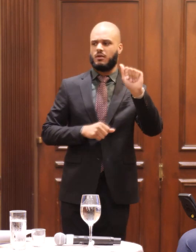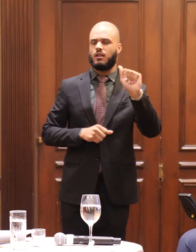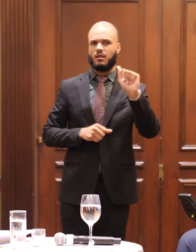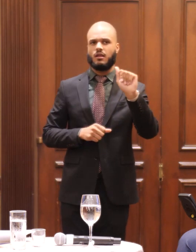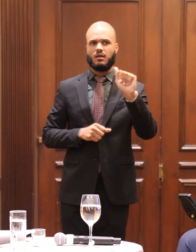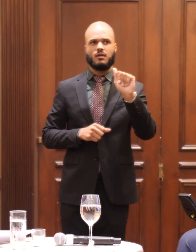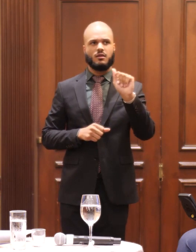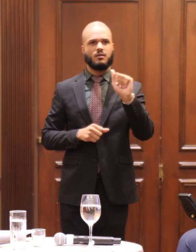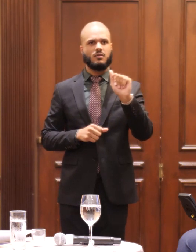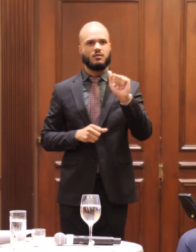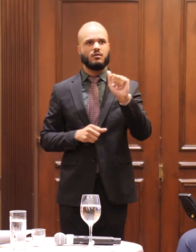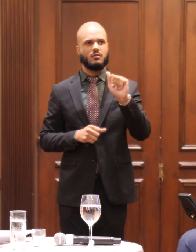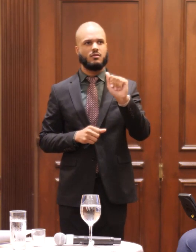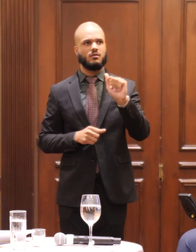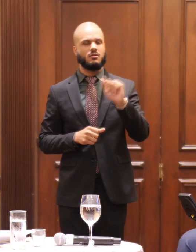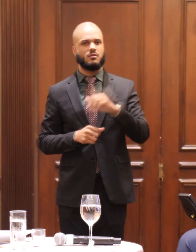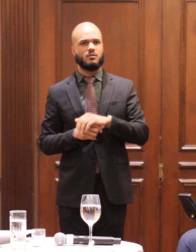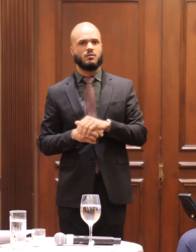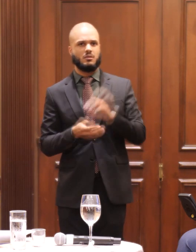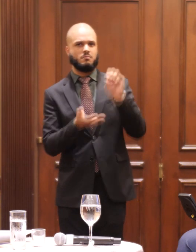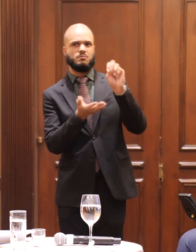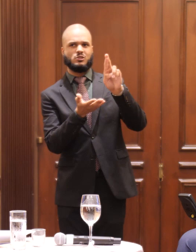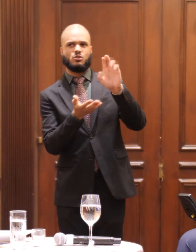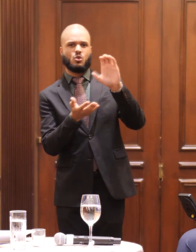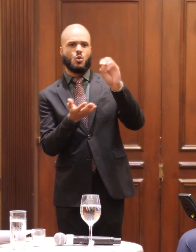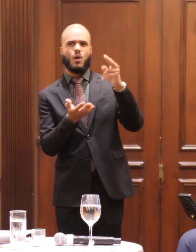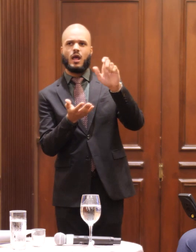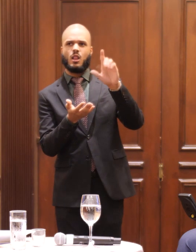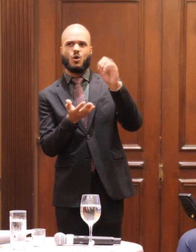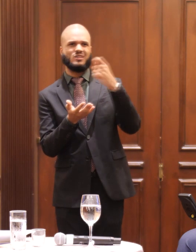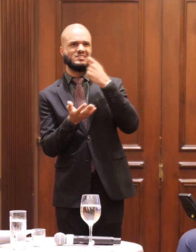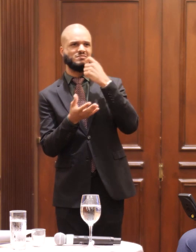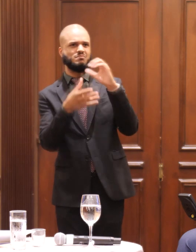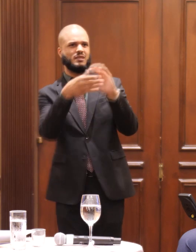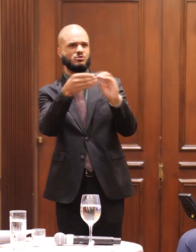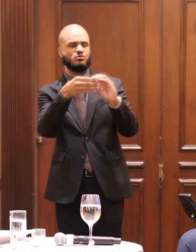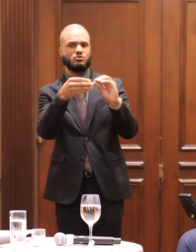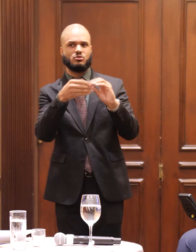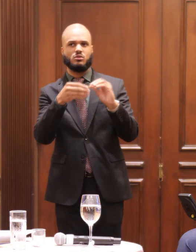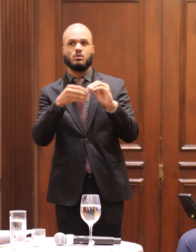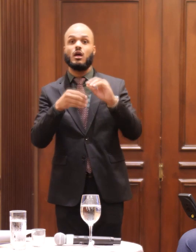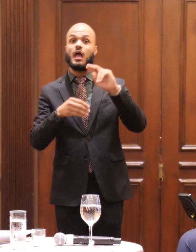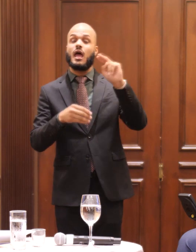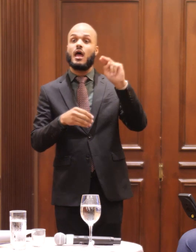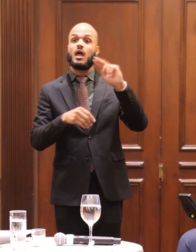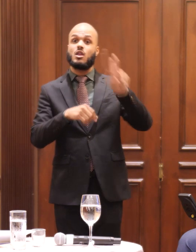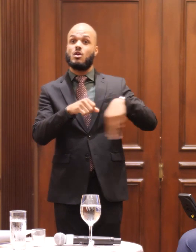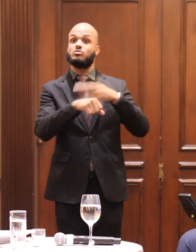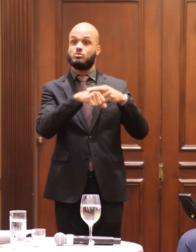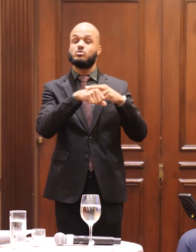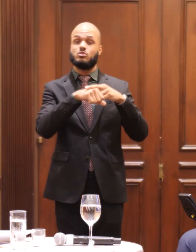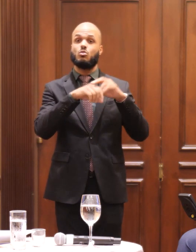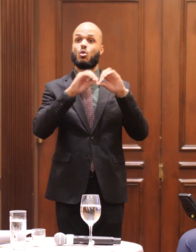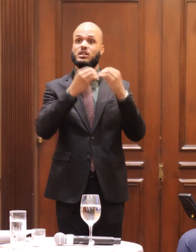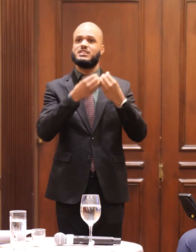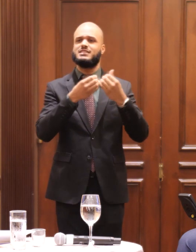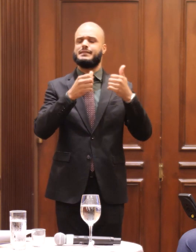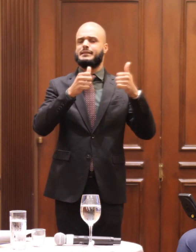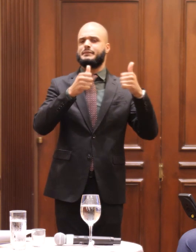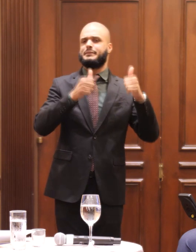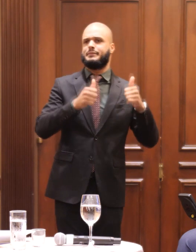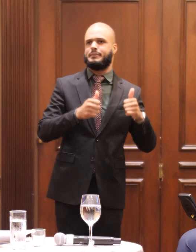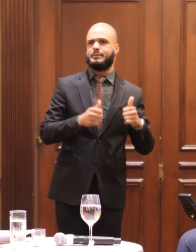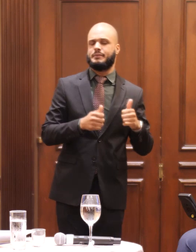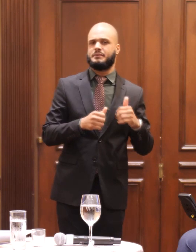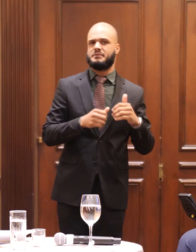Mr. Coelho mentioned earlier, but it was kind of floundering and this piece of legislation said